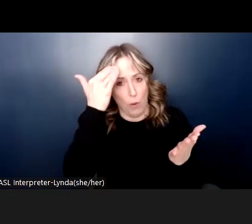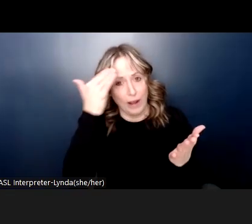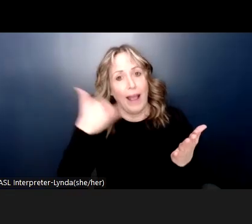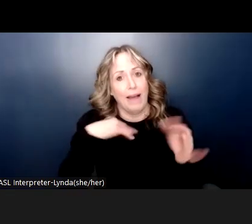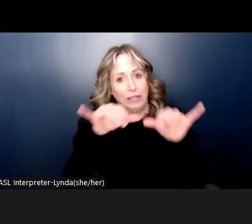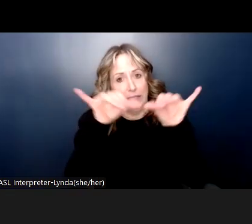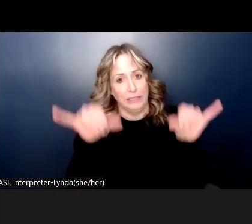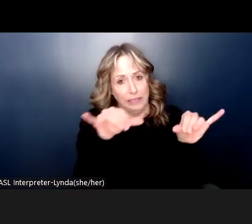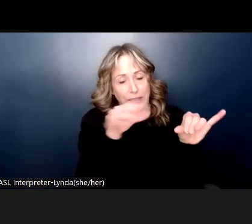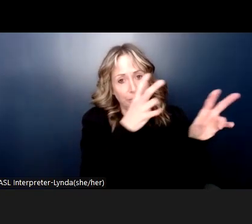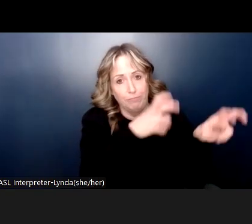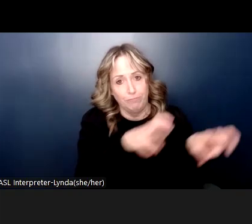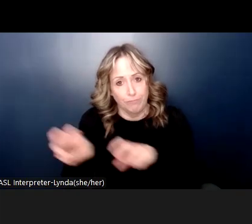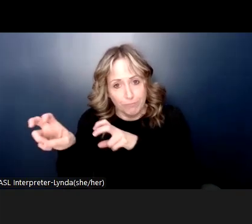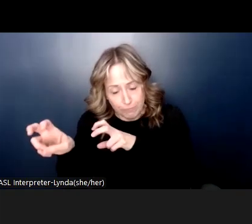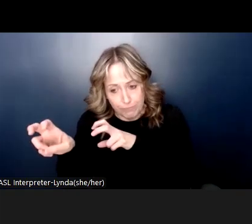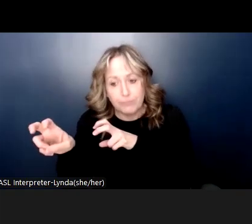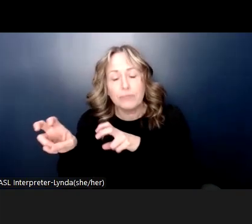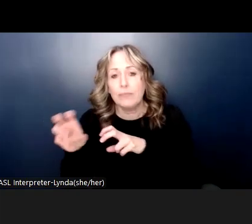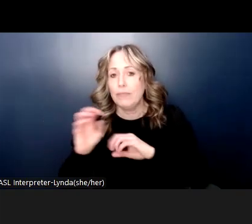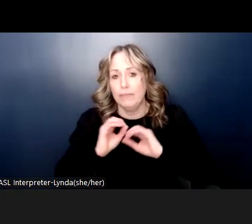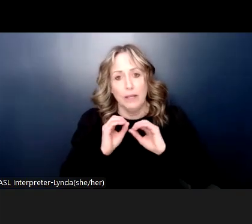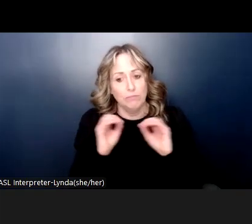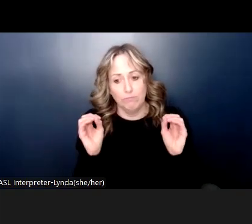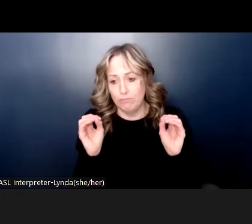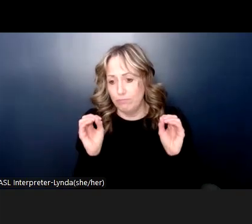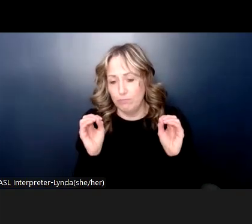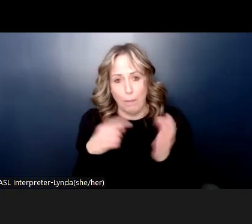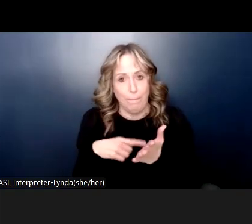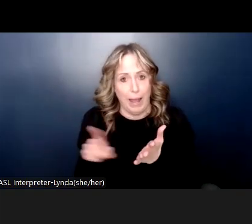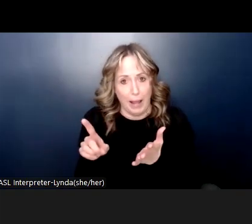and that there will not be, payments going out during that time.